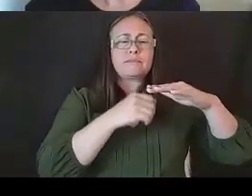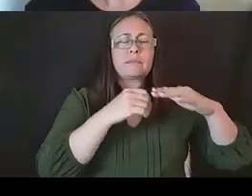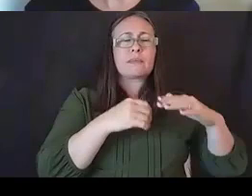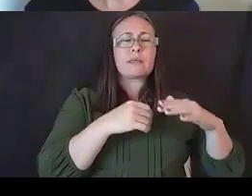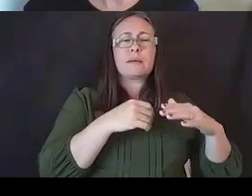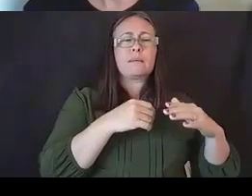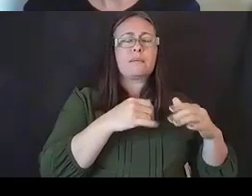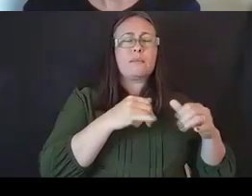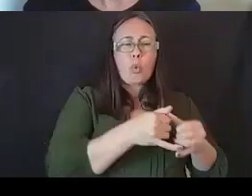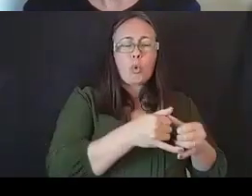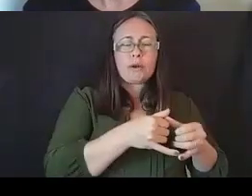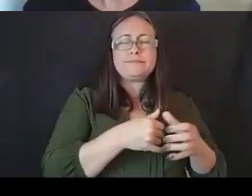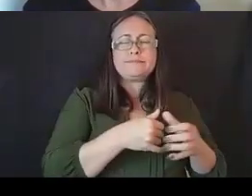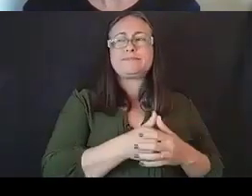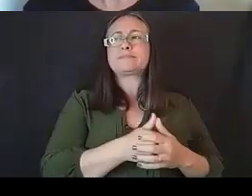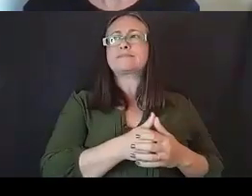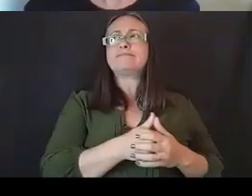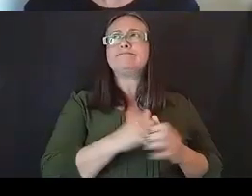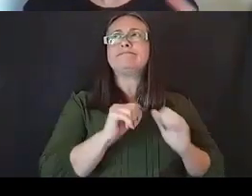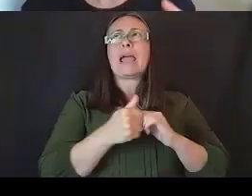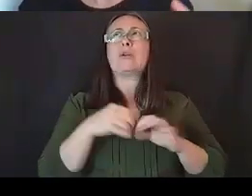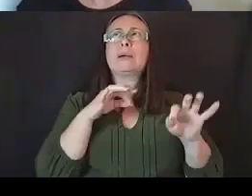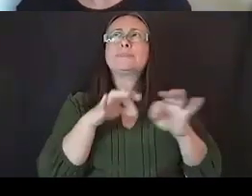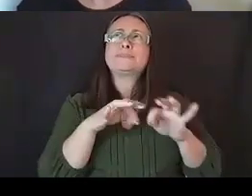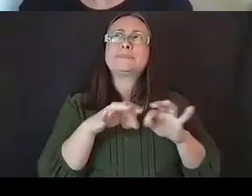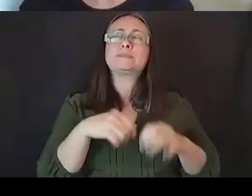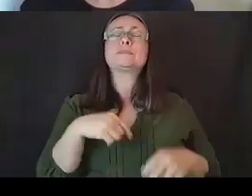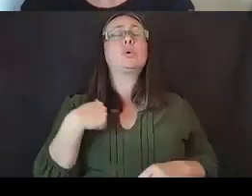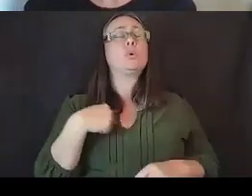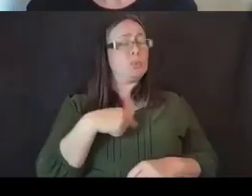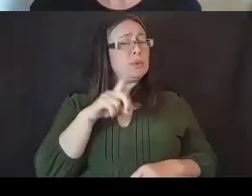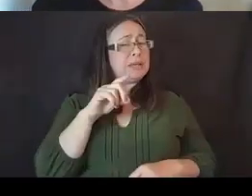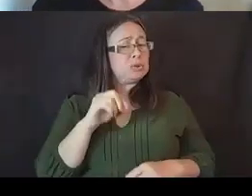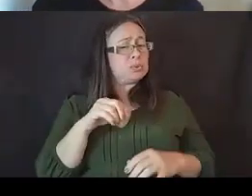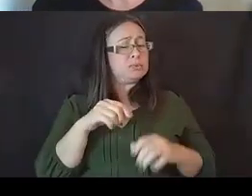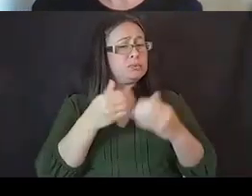So we do break down the costs separately for the sub projects